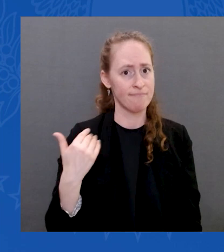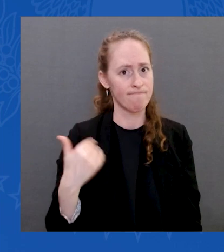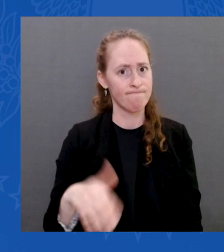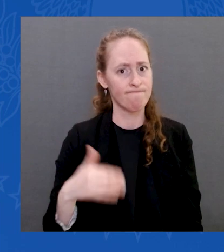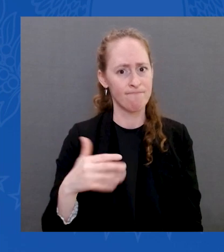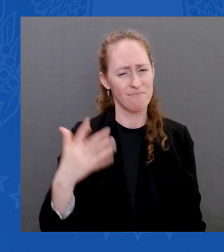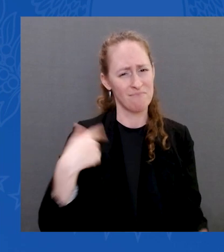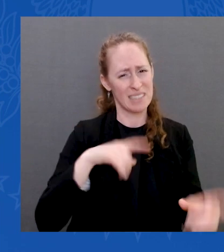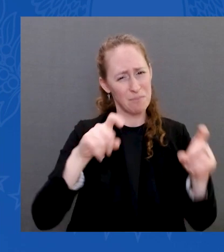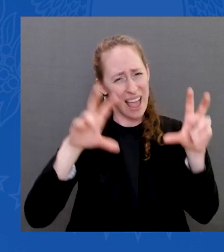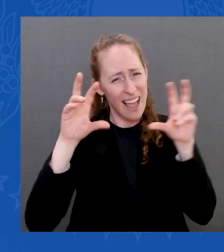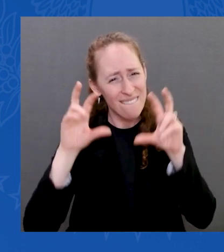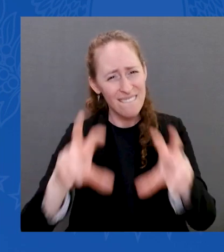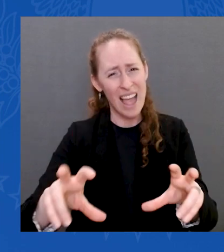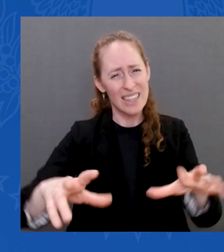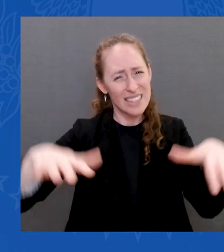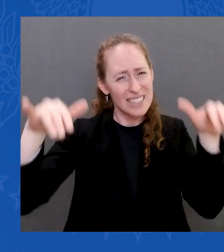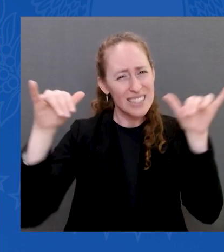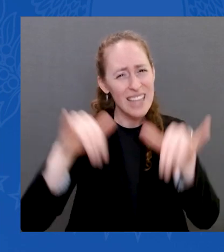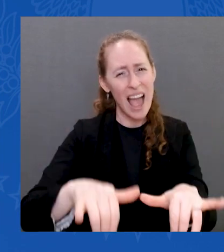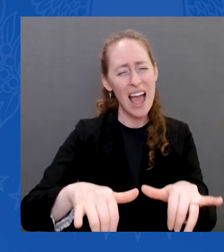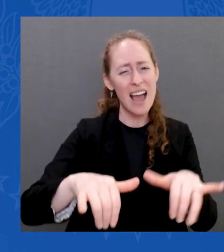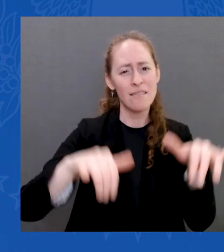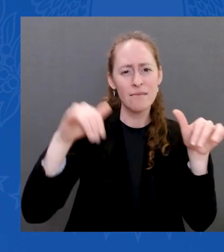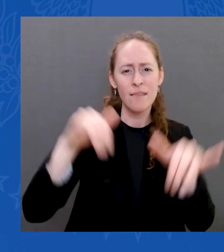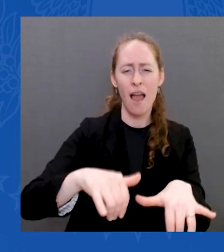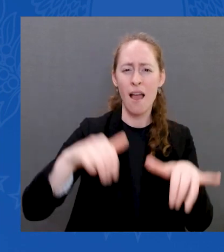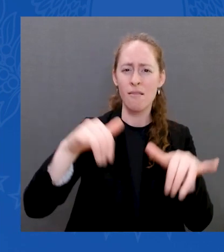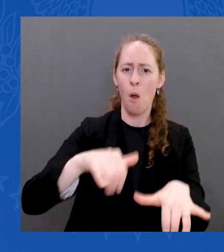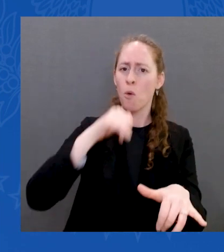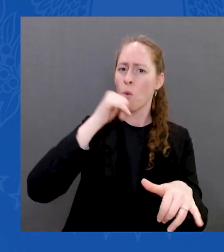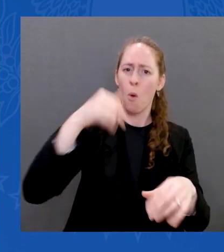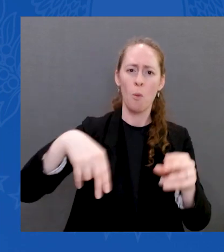This year, my administration helped over 150 public servants,